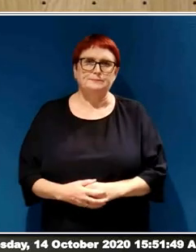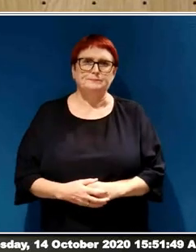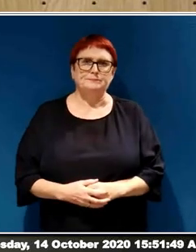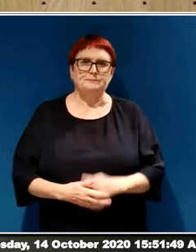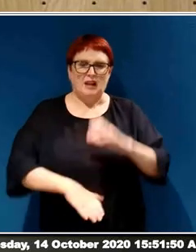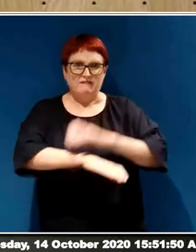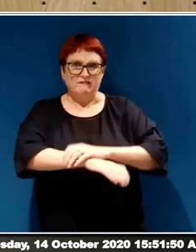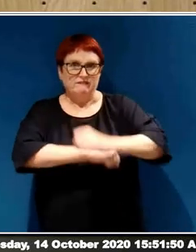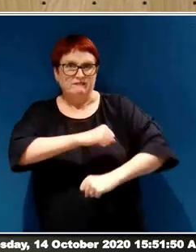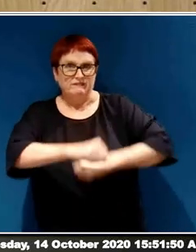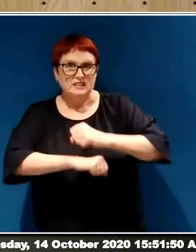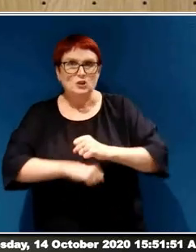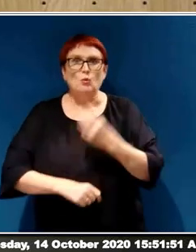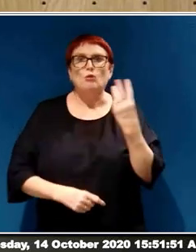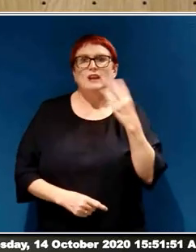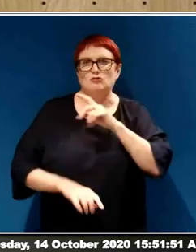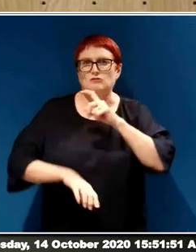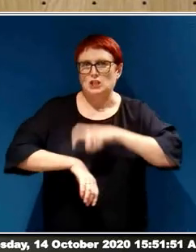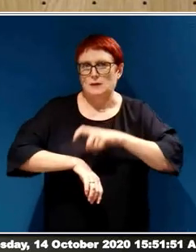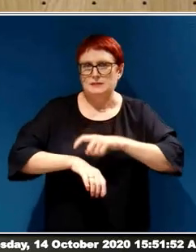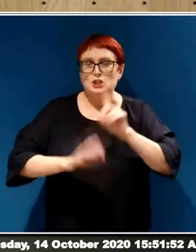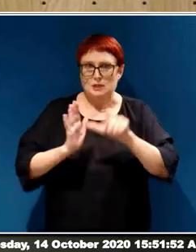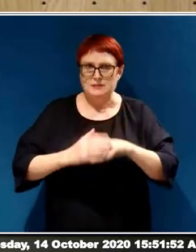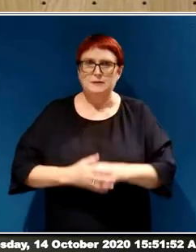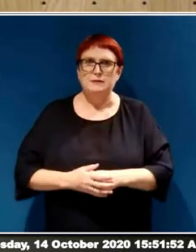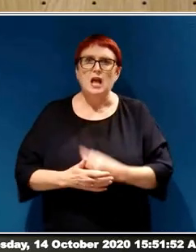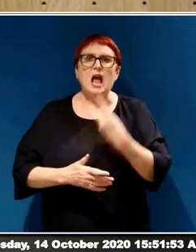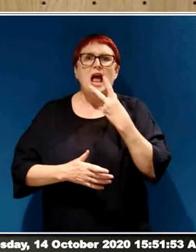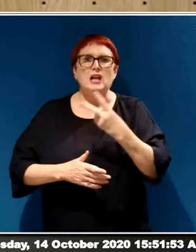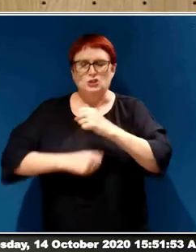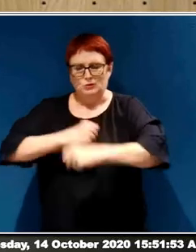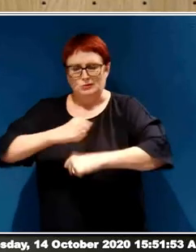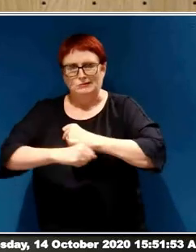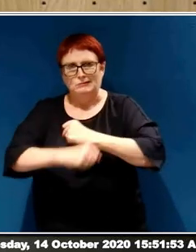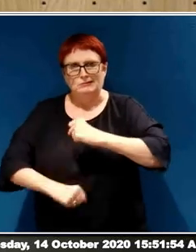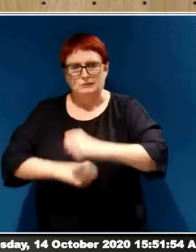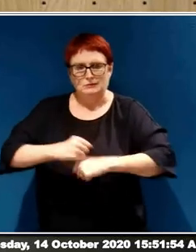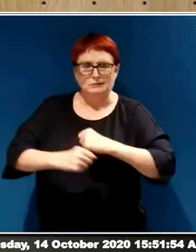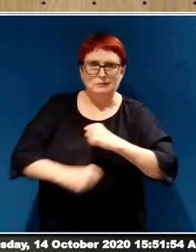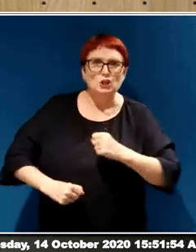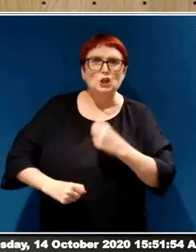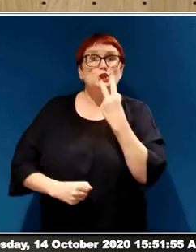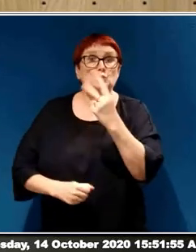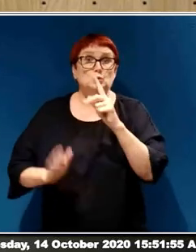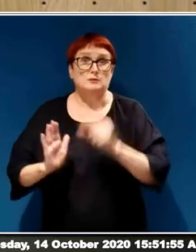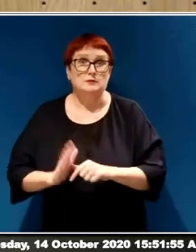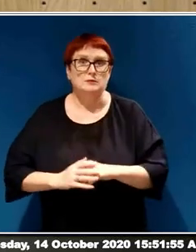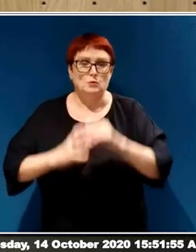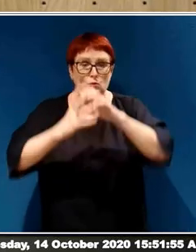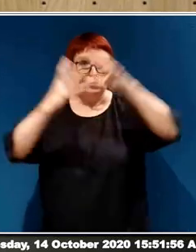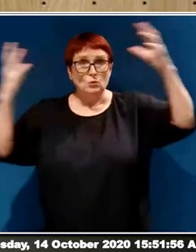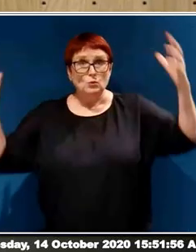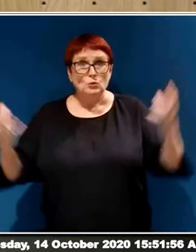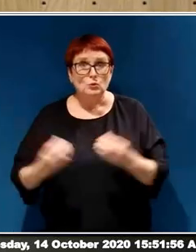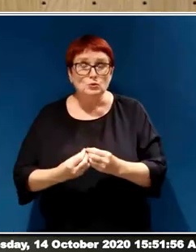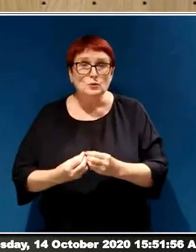and two mechanical restraints. So a total of 561 reported restrictive practices.